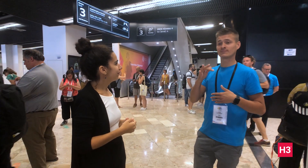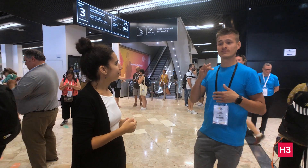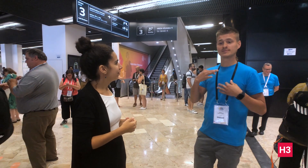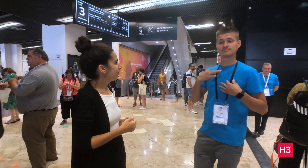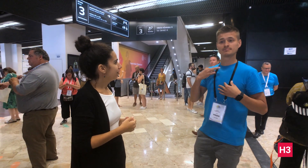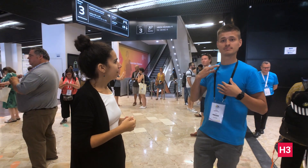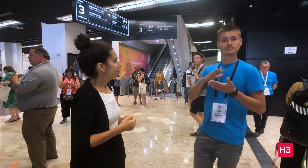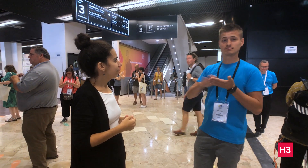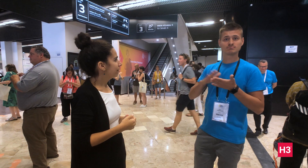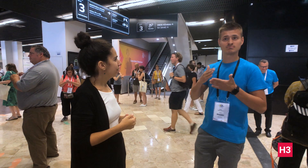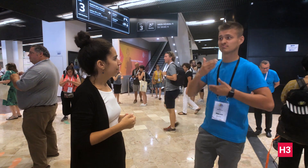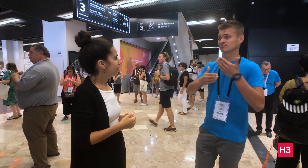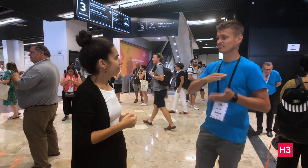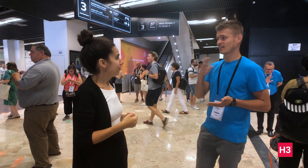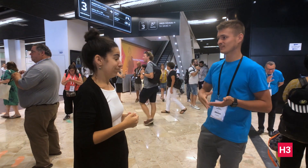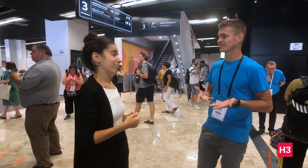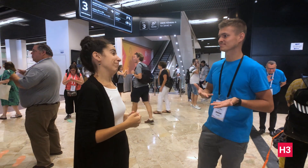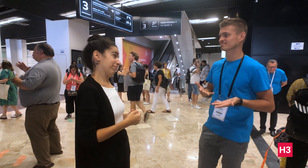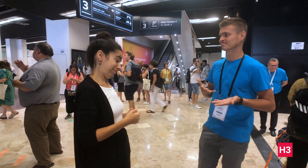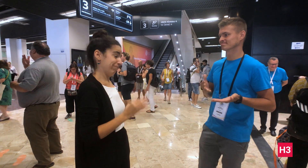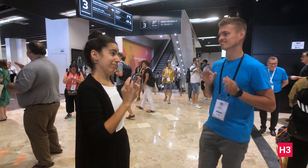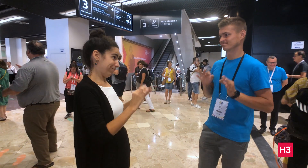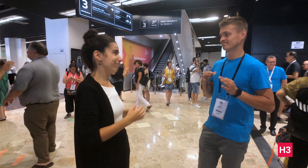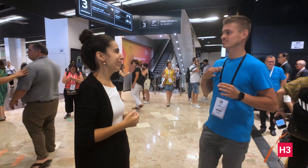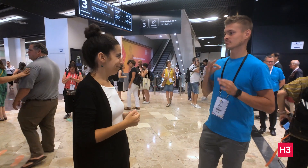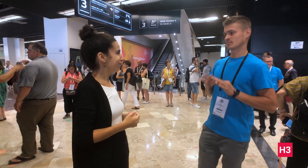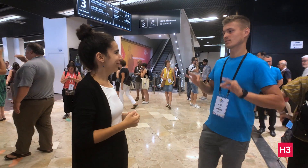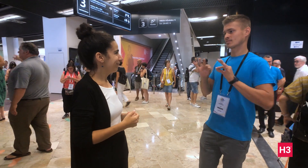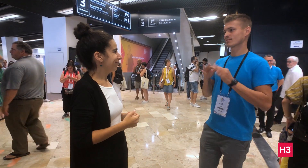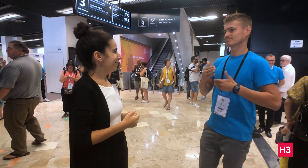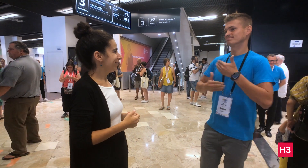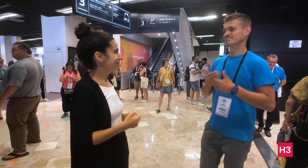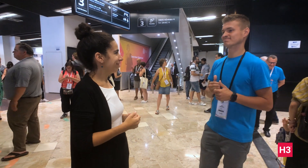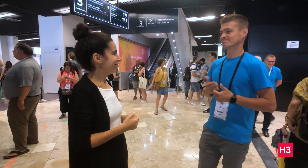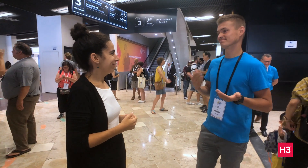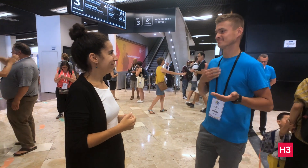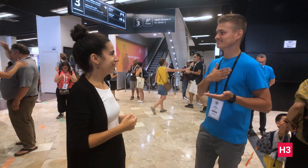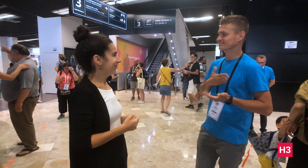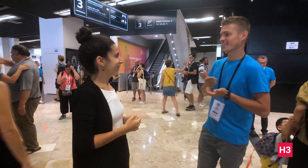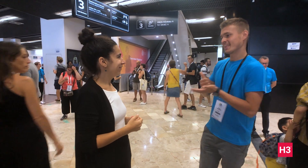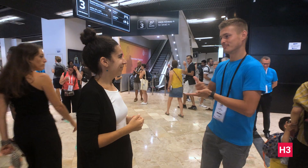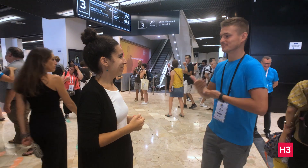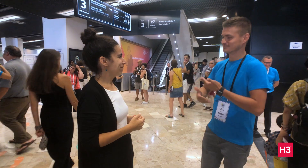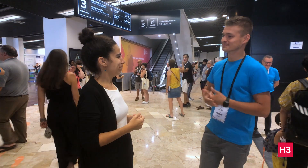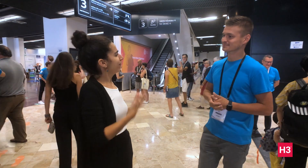Without volunteers, World Congress would not happen. Volunteering is important. I enjoy helping people.